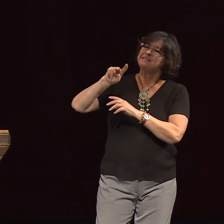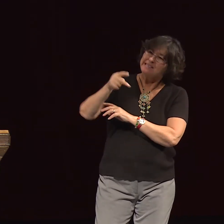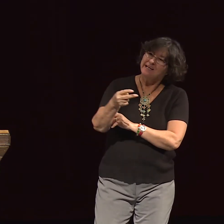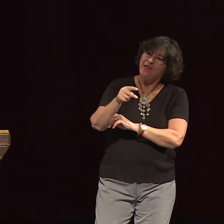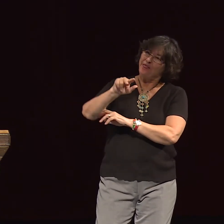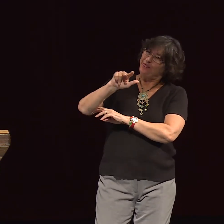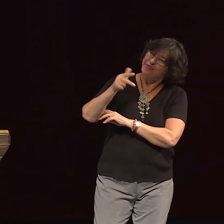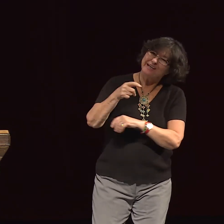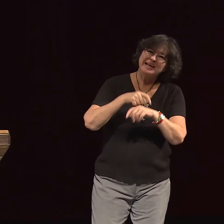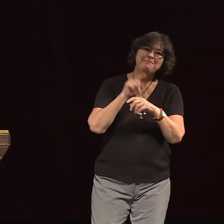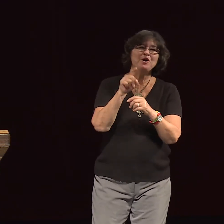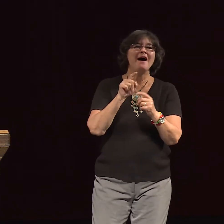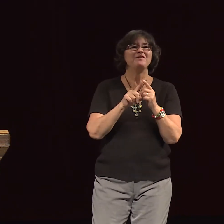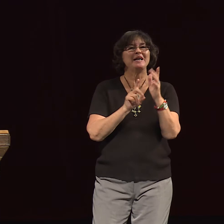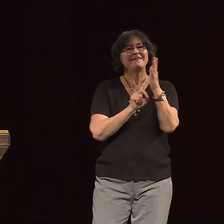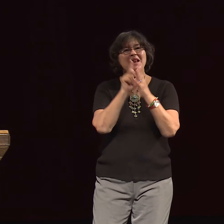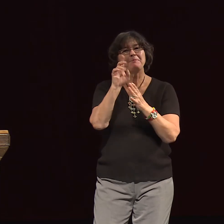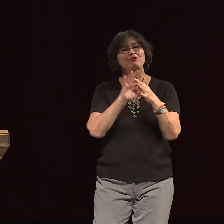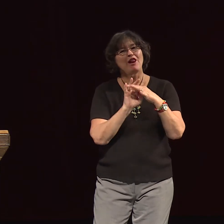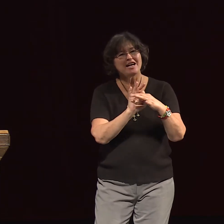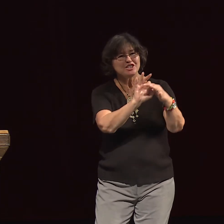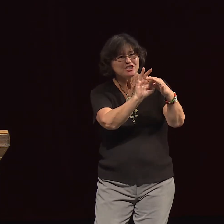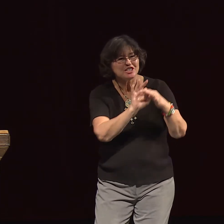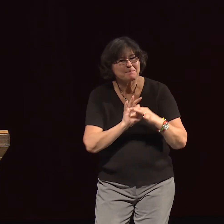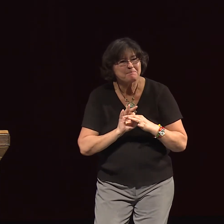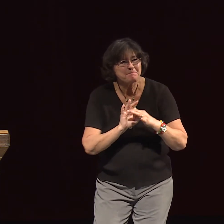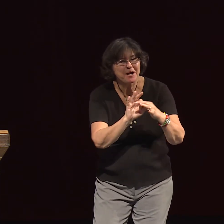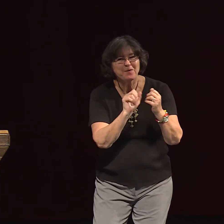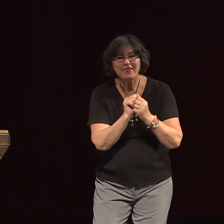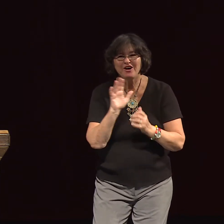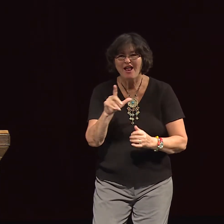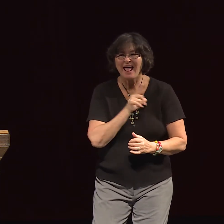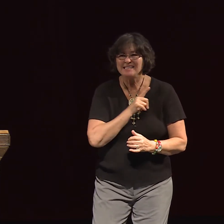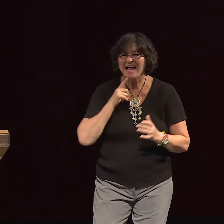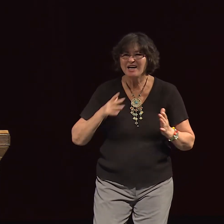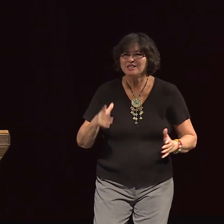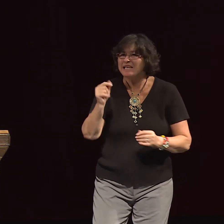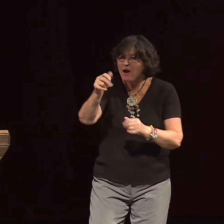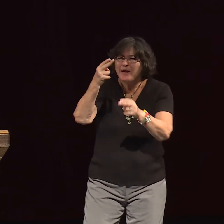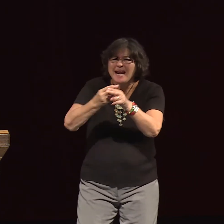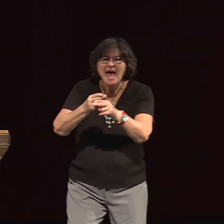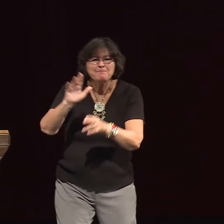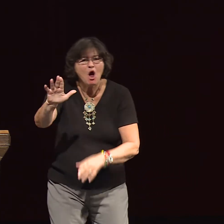And so we need to try a second and a third time. We need to develop relationships with the legislators.